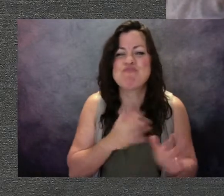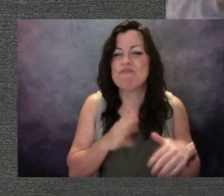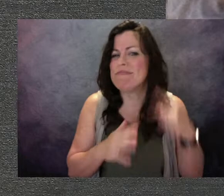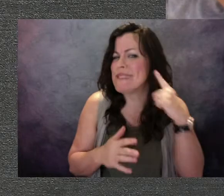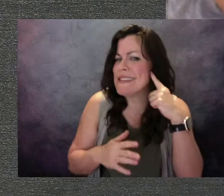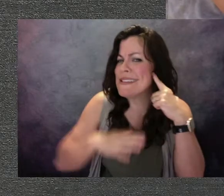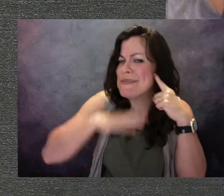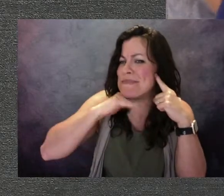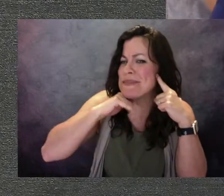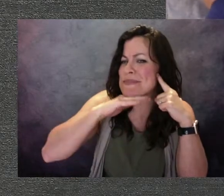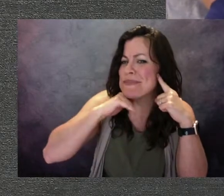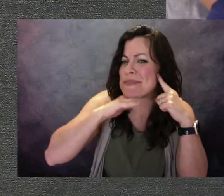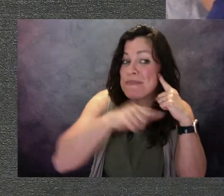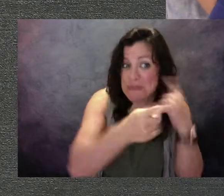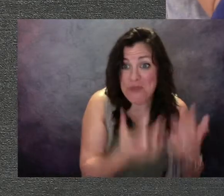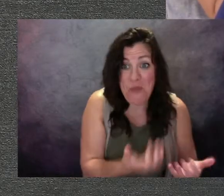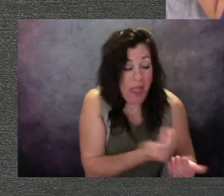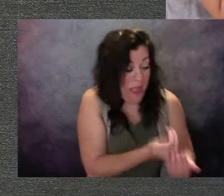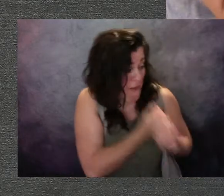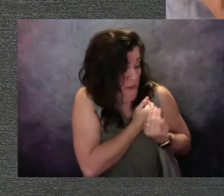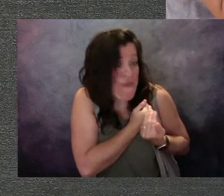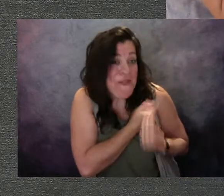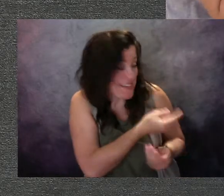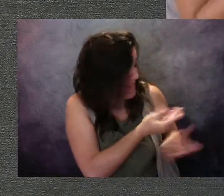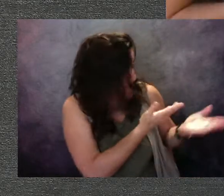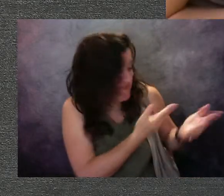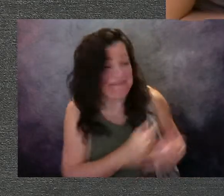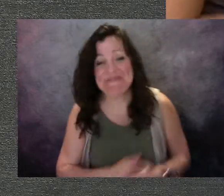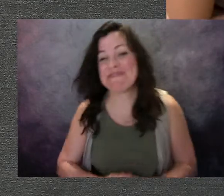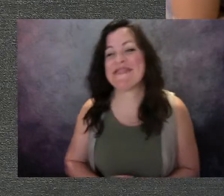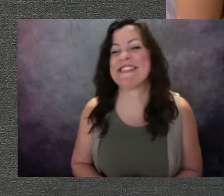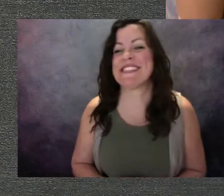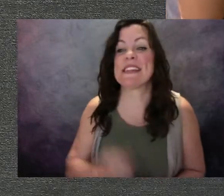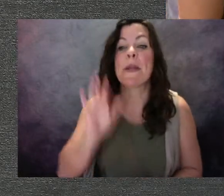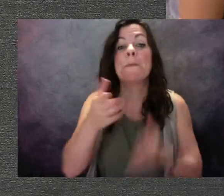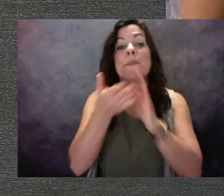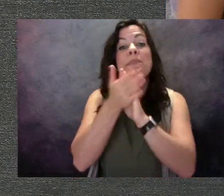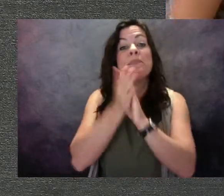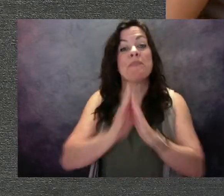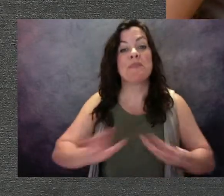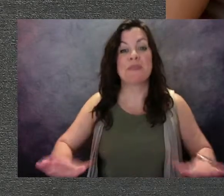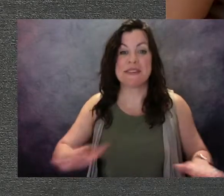Do you like to hold peaceful piggy? Okay. "Peaceful Piggy Meditation"